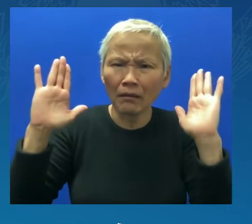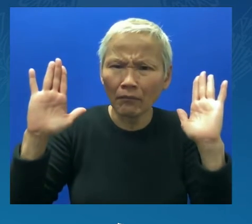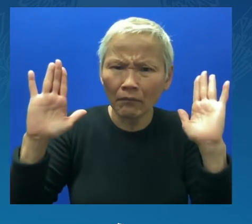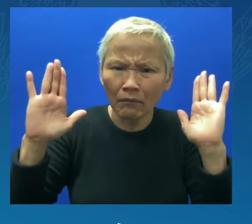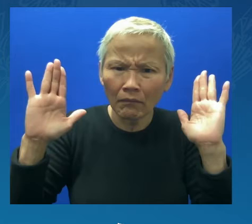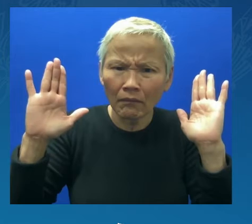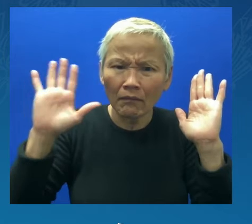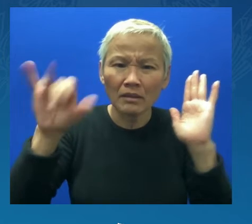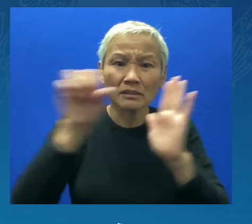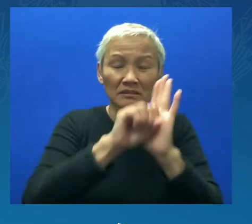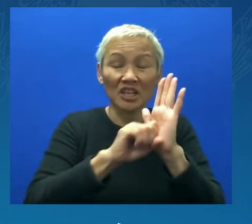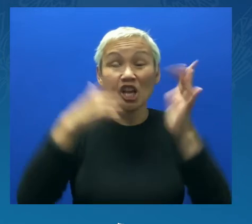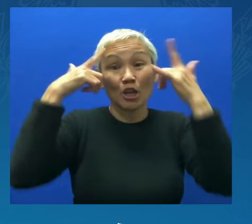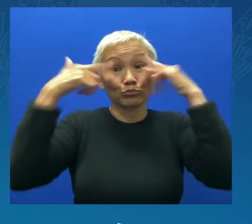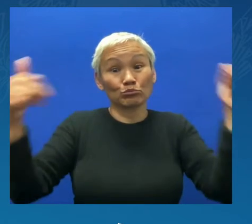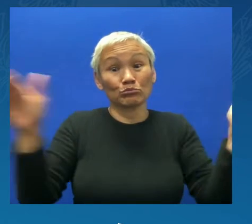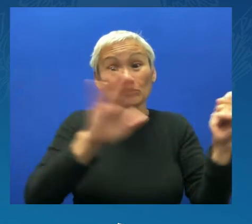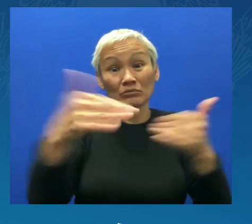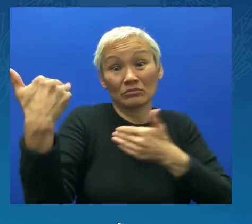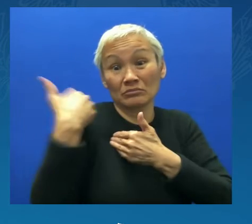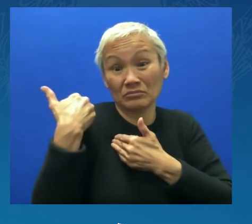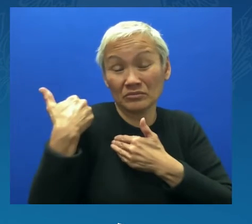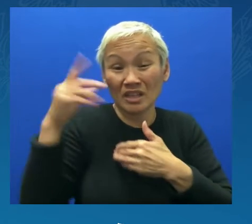you can extend it to 12 months. And this is what you've done.